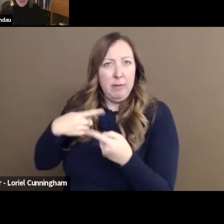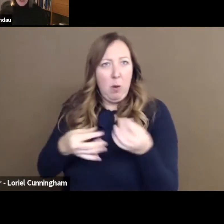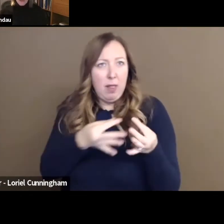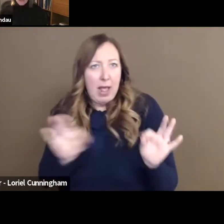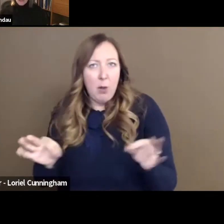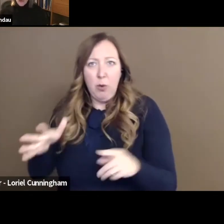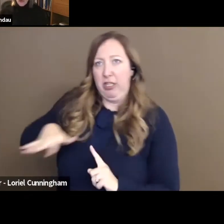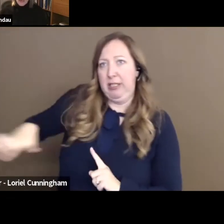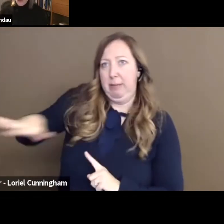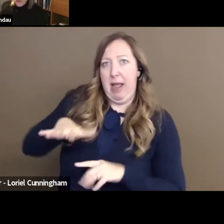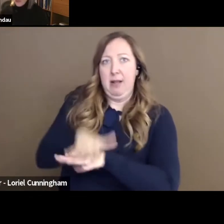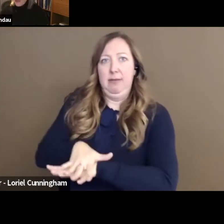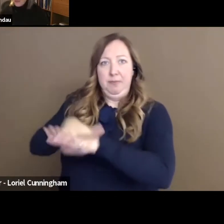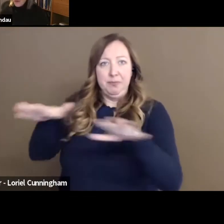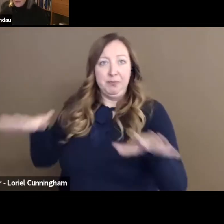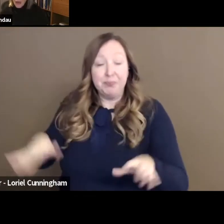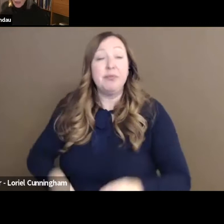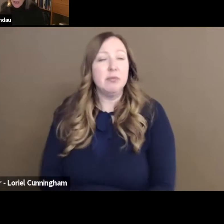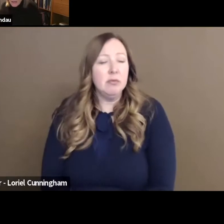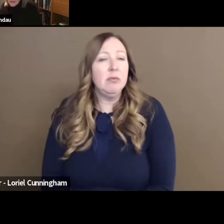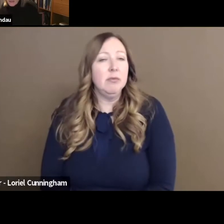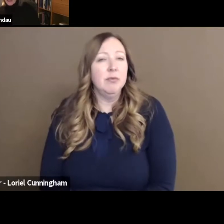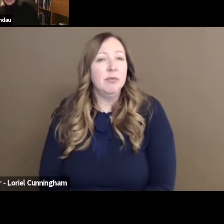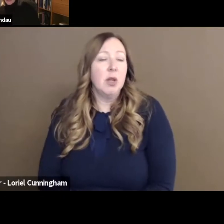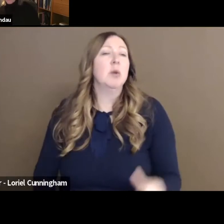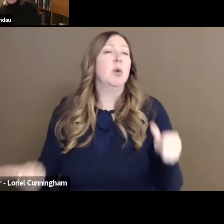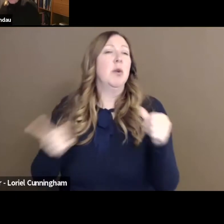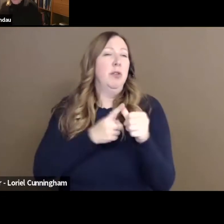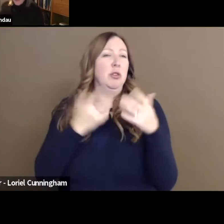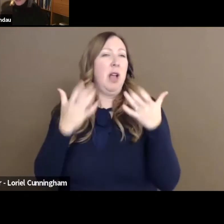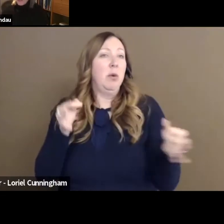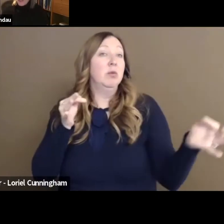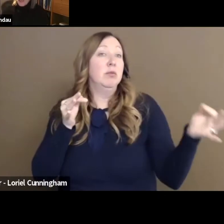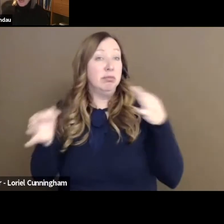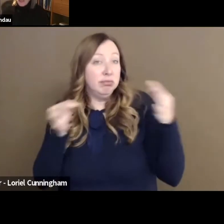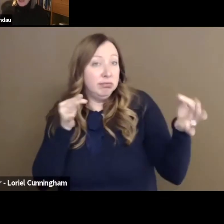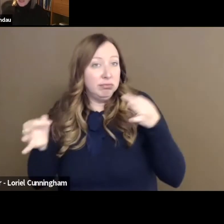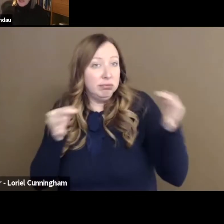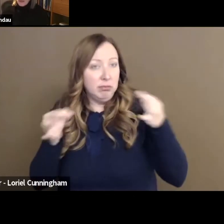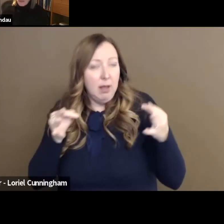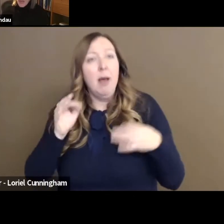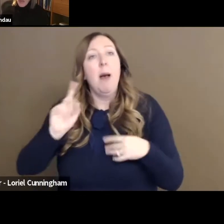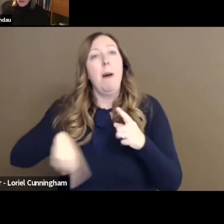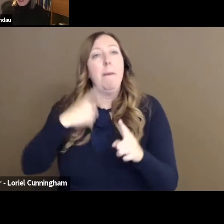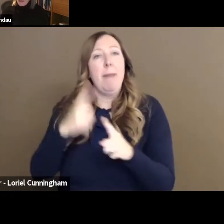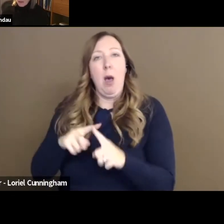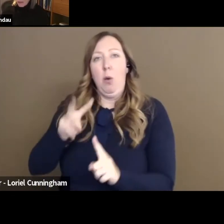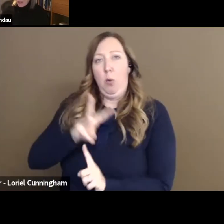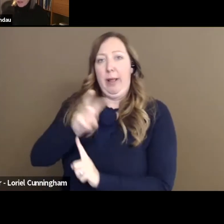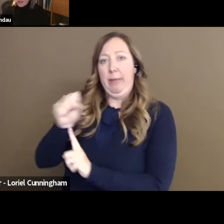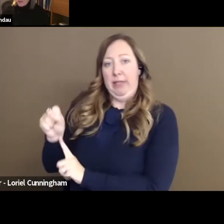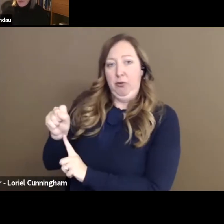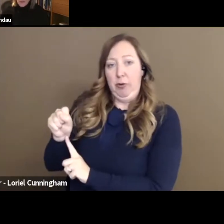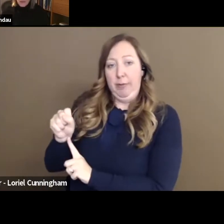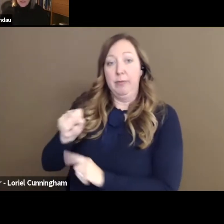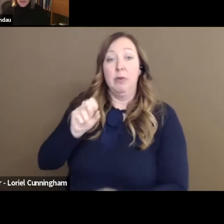i want to start with the profile as uh presented to us in the 90s by ursula